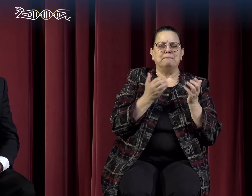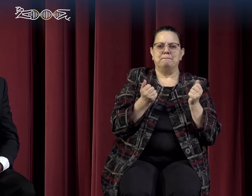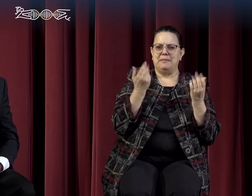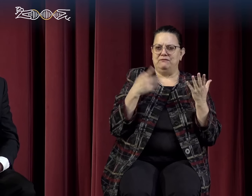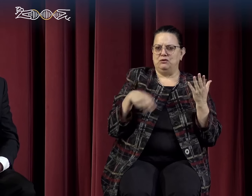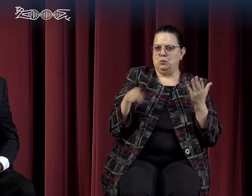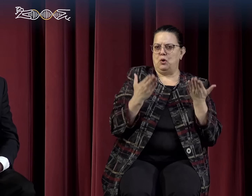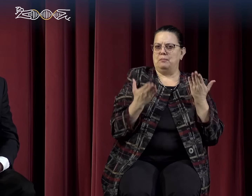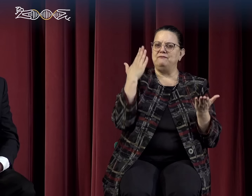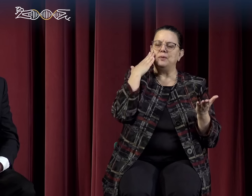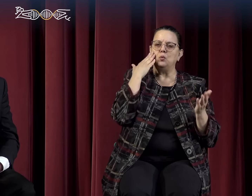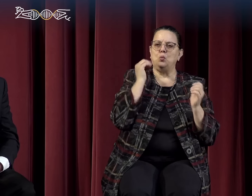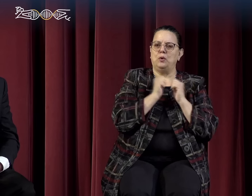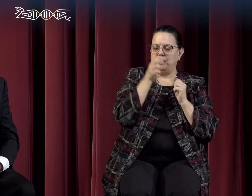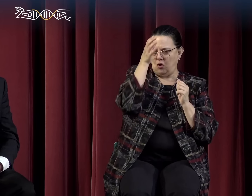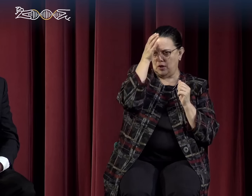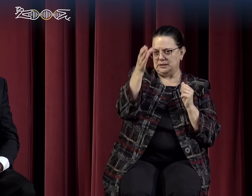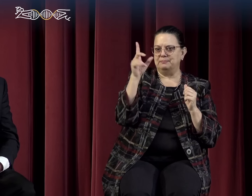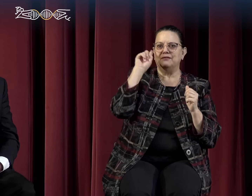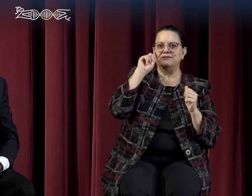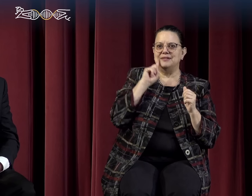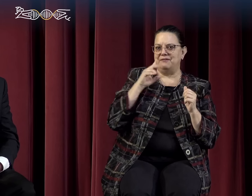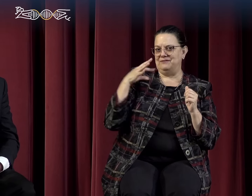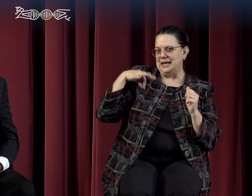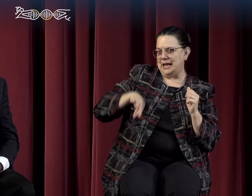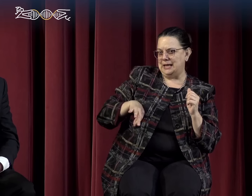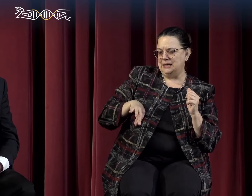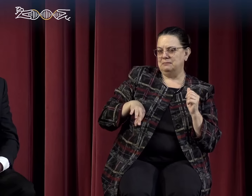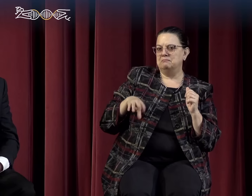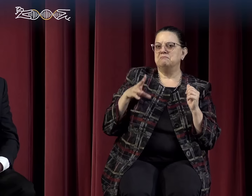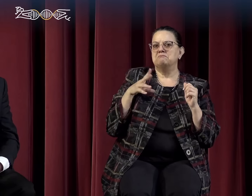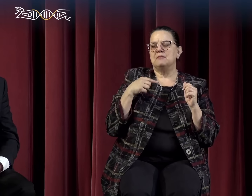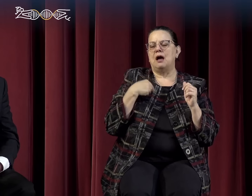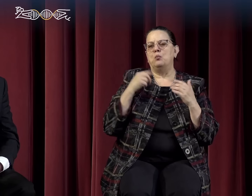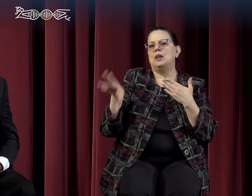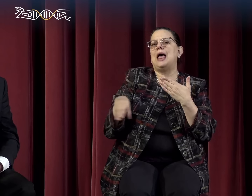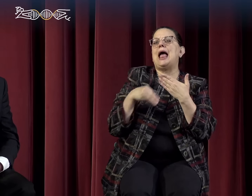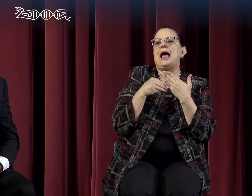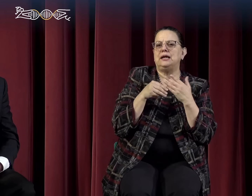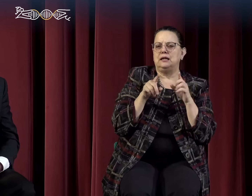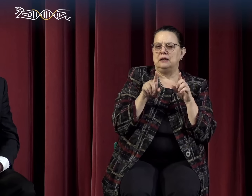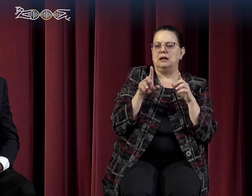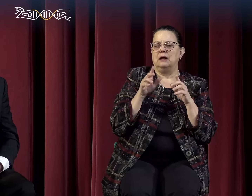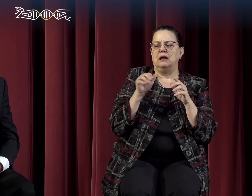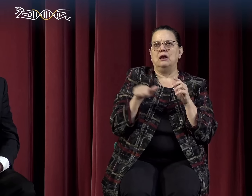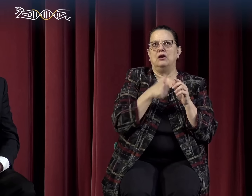I would counter with different frame -- many of you are familiar with the concept